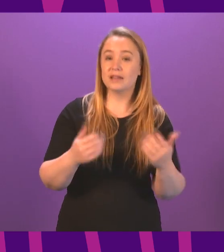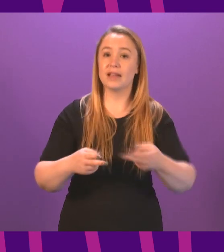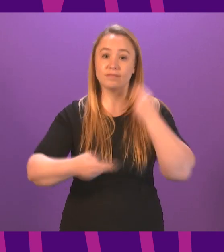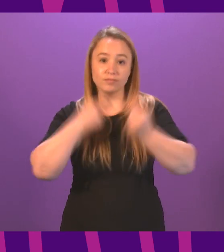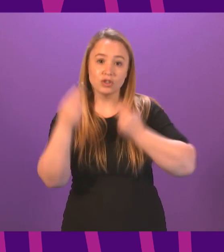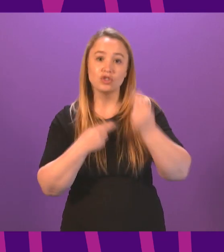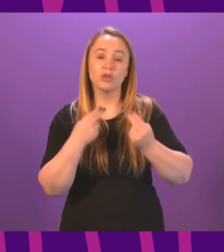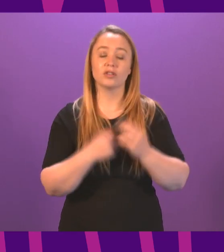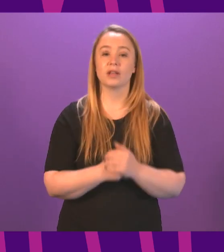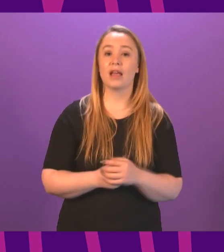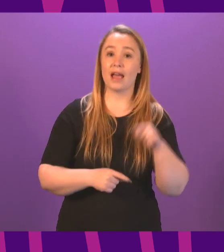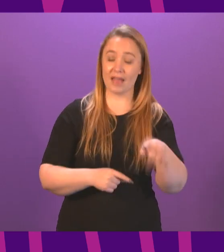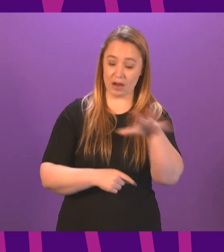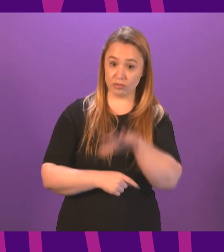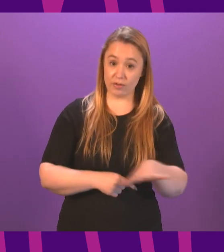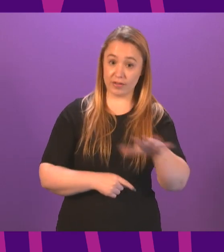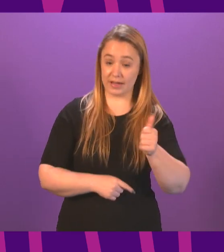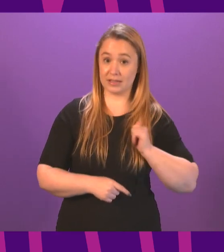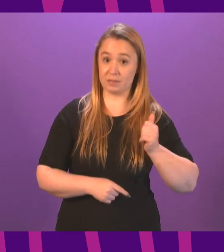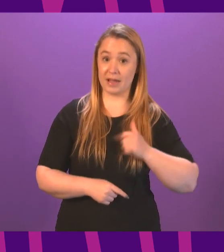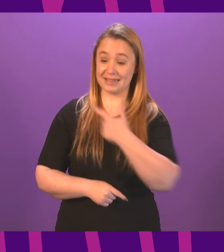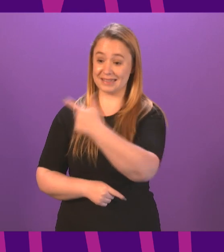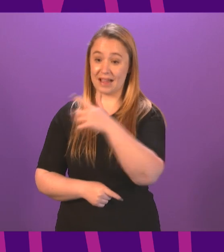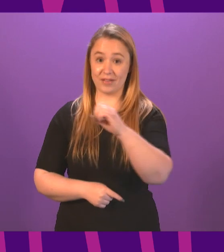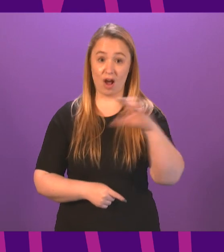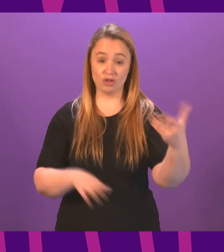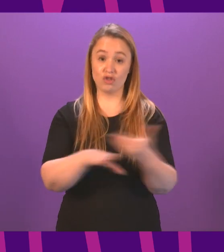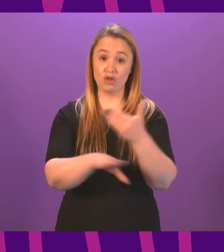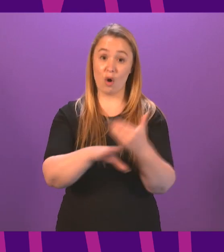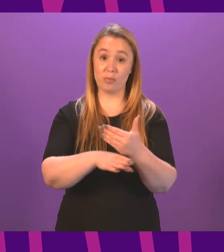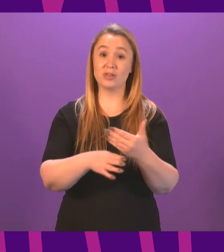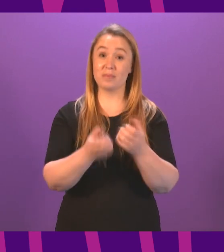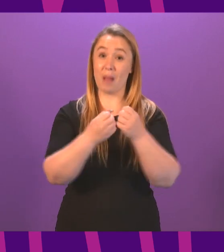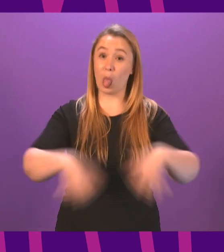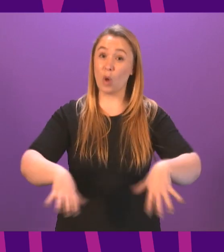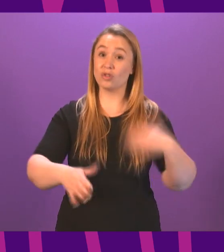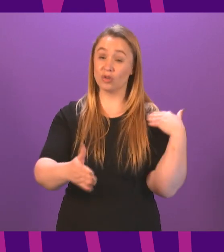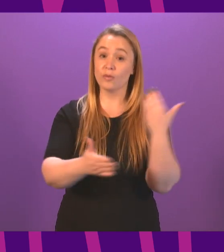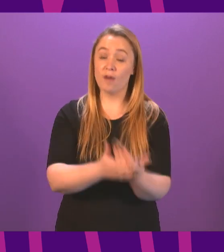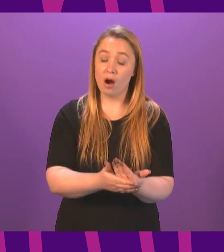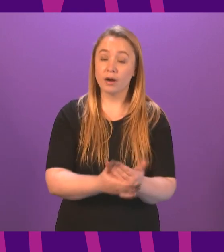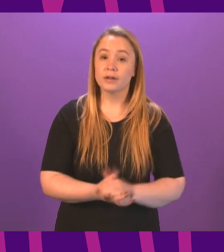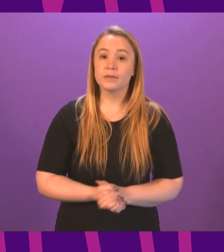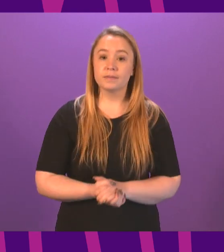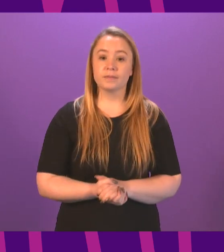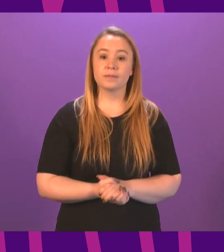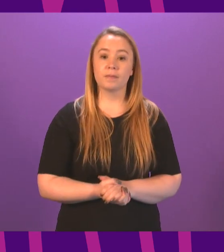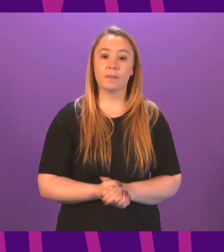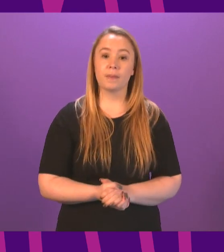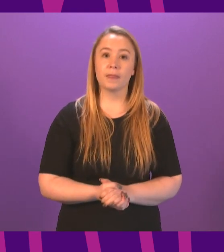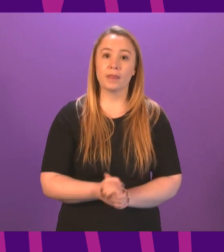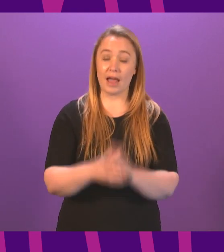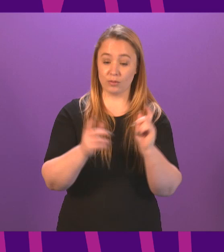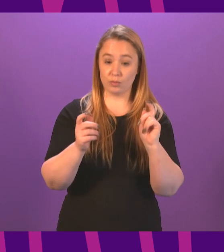total, almost 700 jobs have already been lost, with no changes for level 3. They fear that